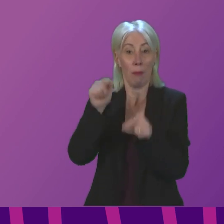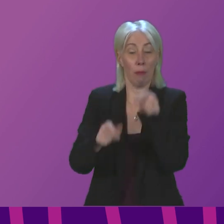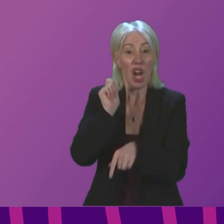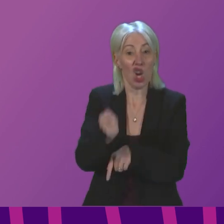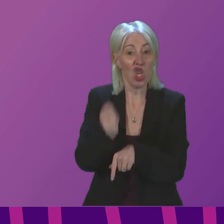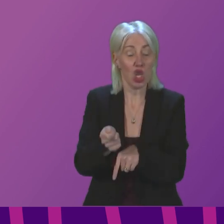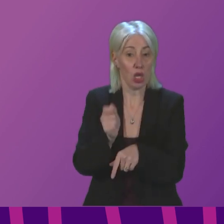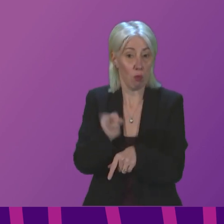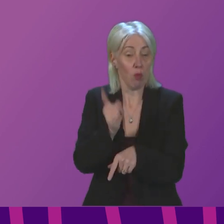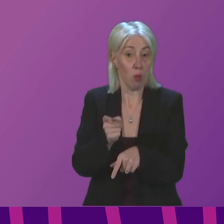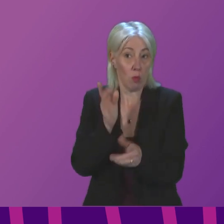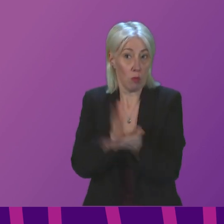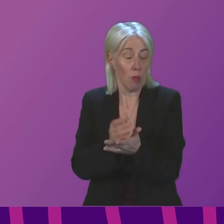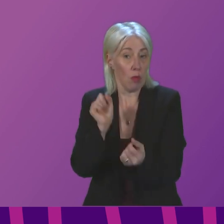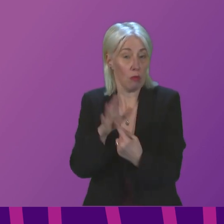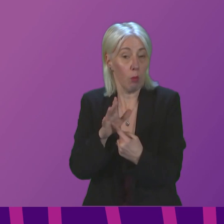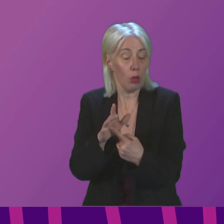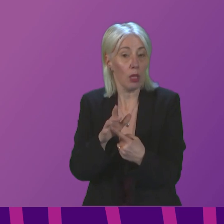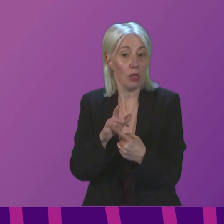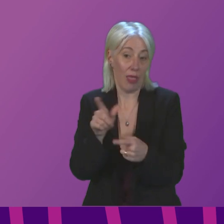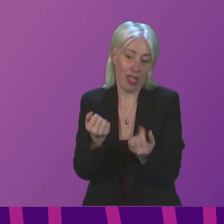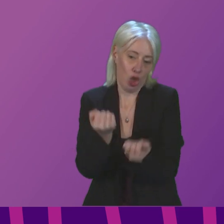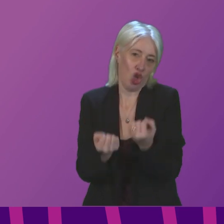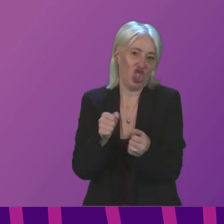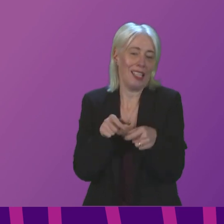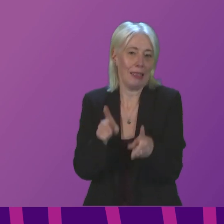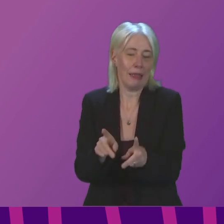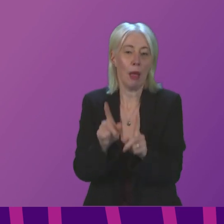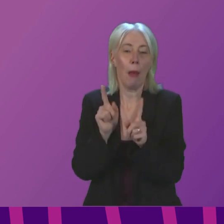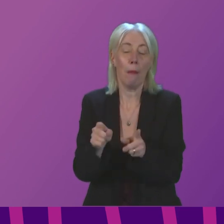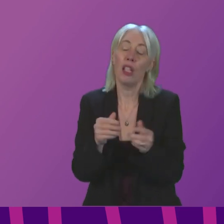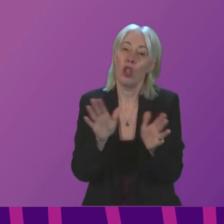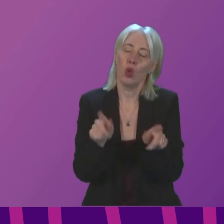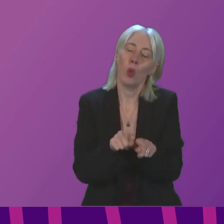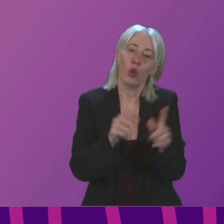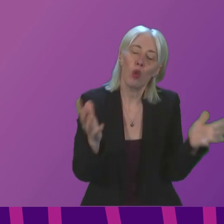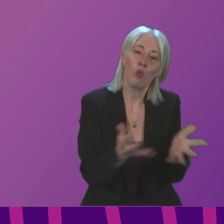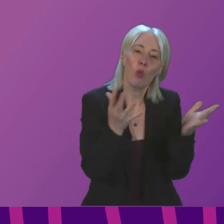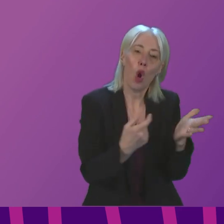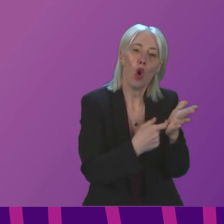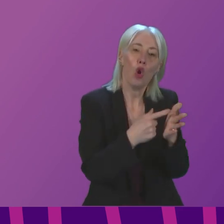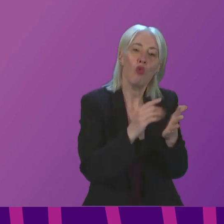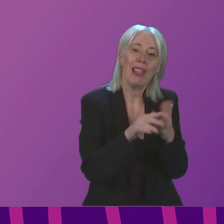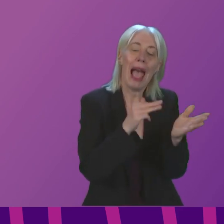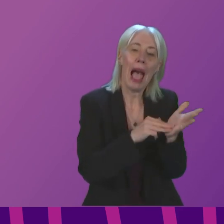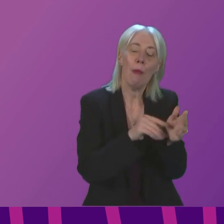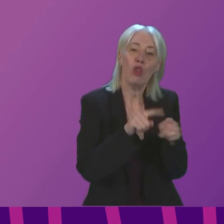always an important principle of the justice system—but that also promotes rehabilitation and tries to reduce reoffending.